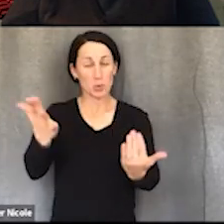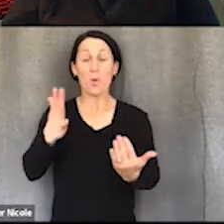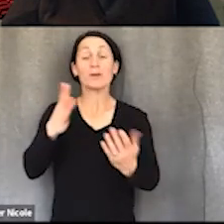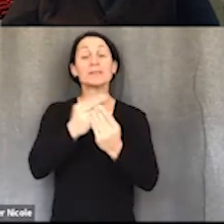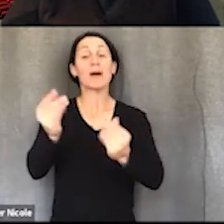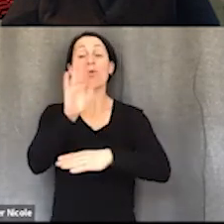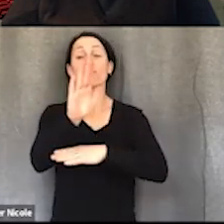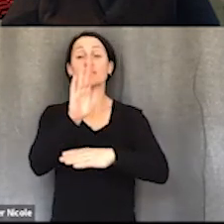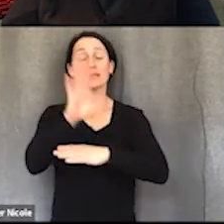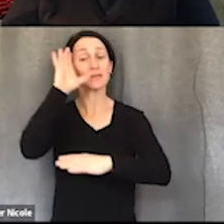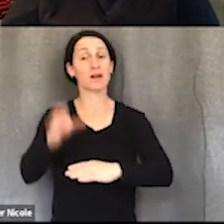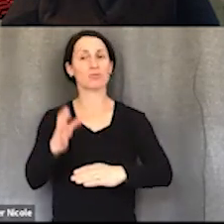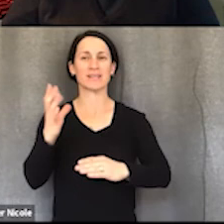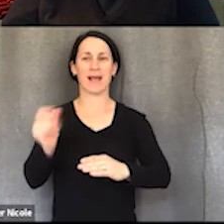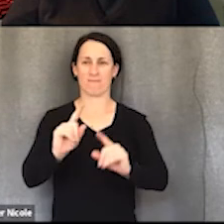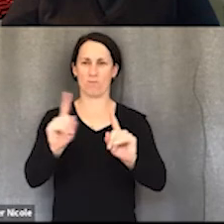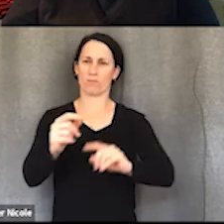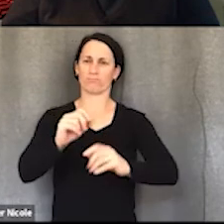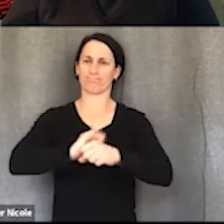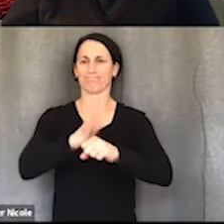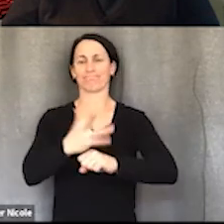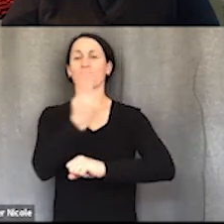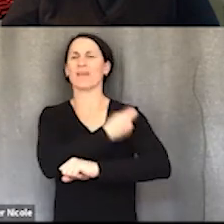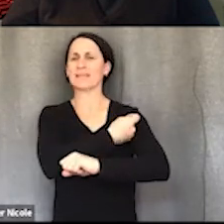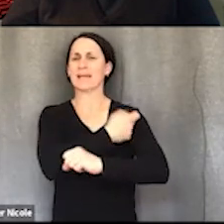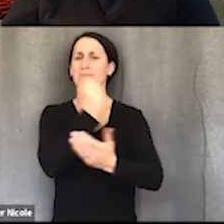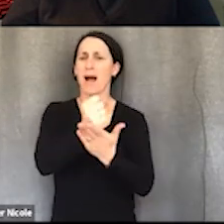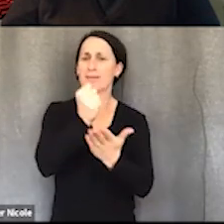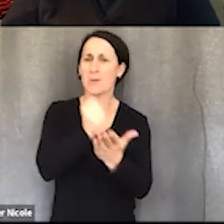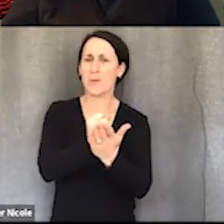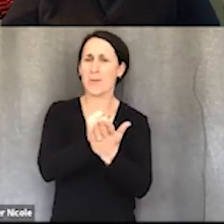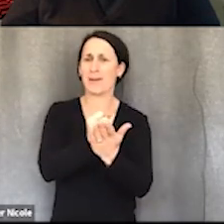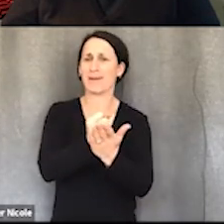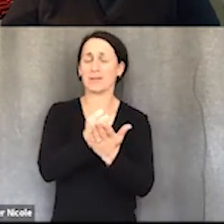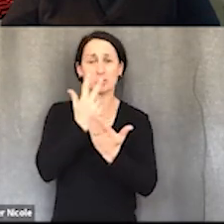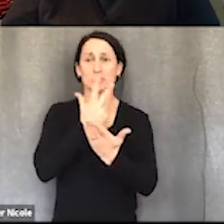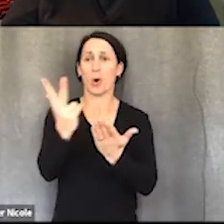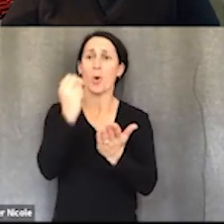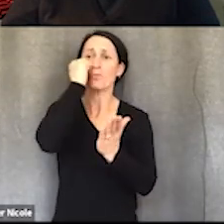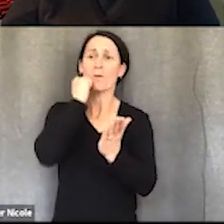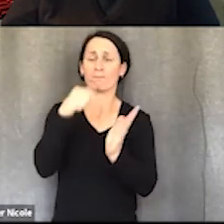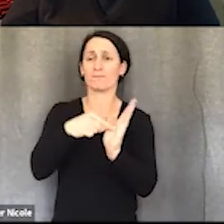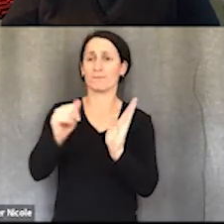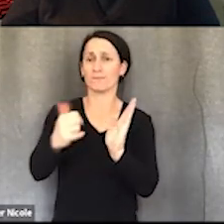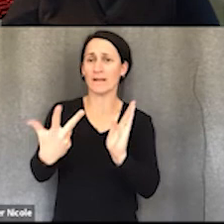vaccination that we won't taught act today, but just know that I think most audiences